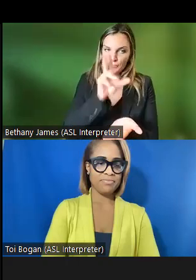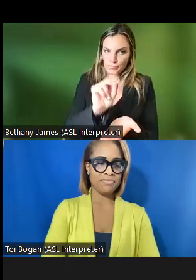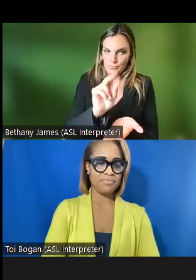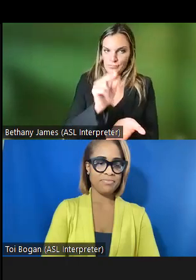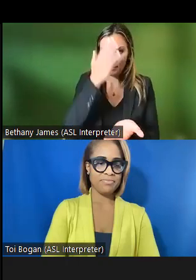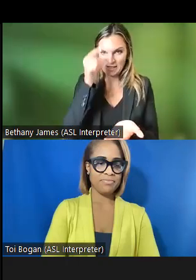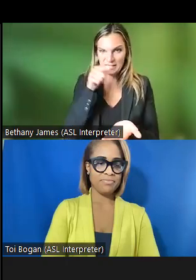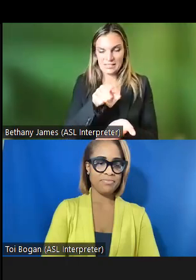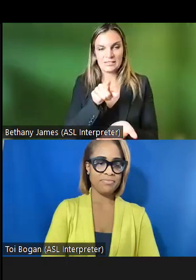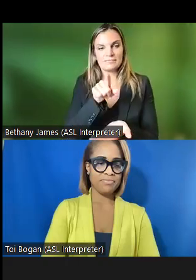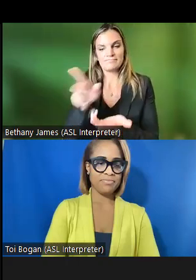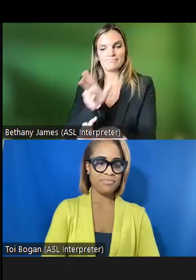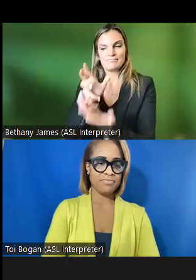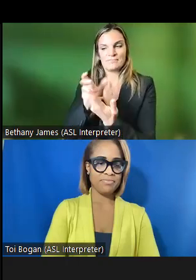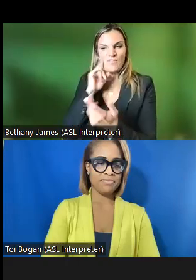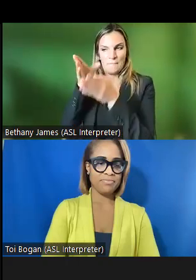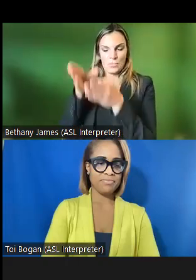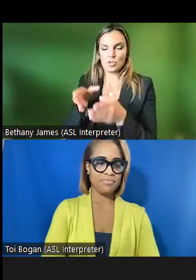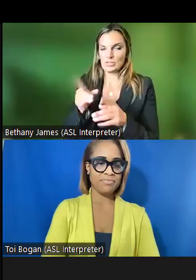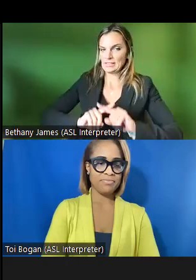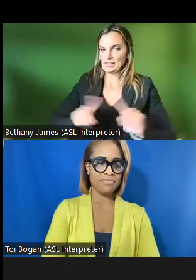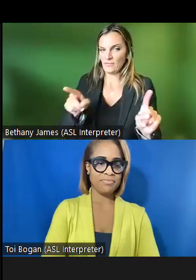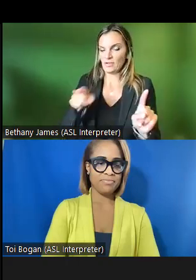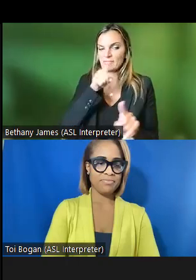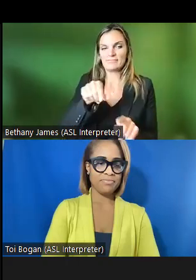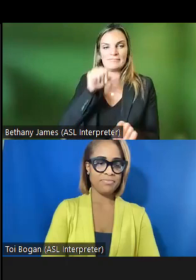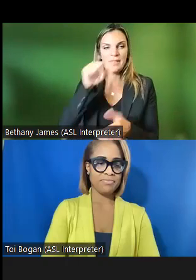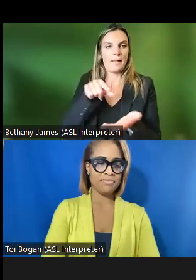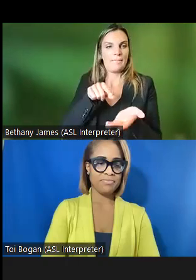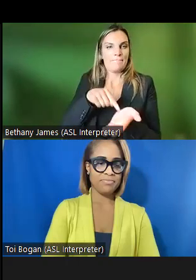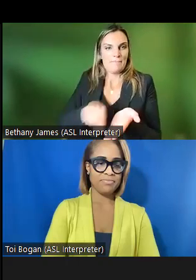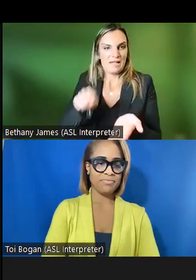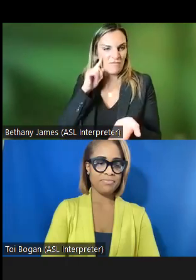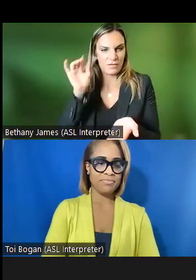tailored to the person with a disability. They're highly personalized.